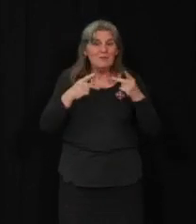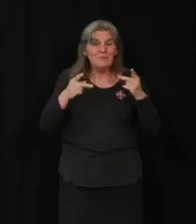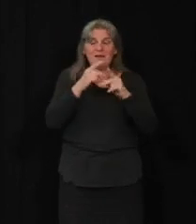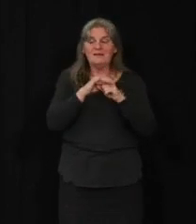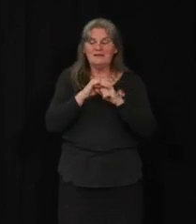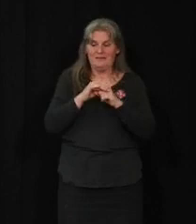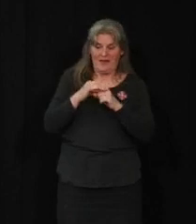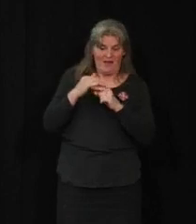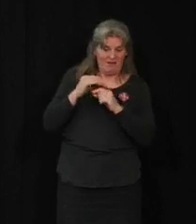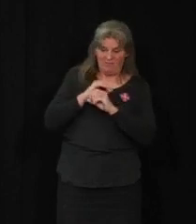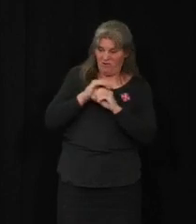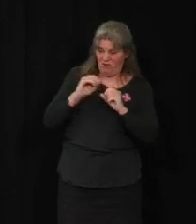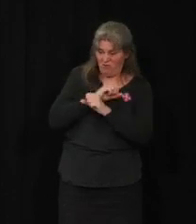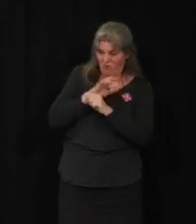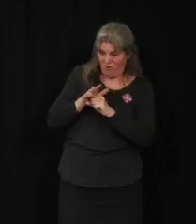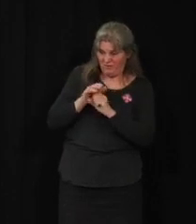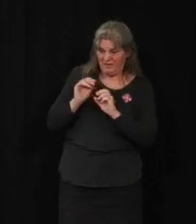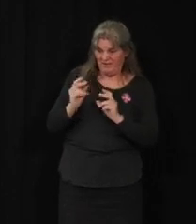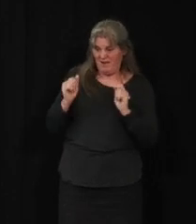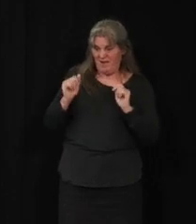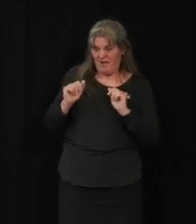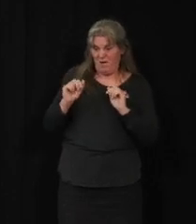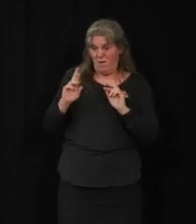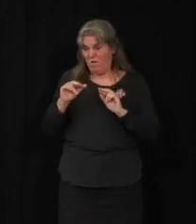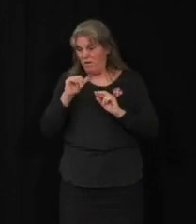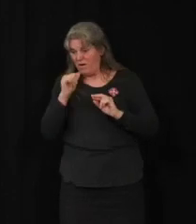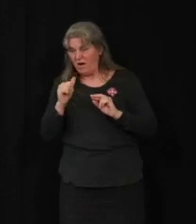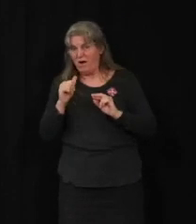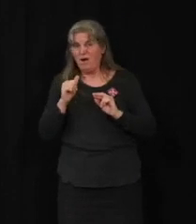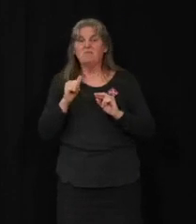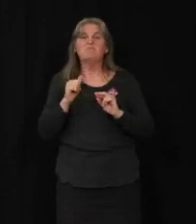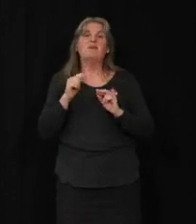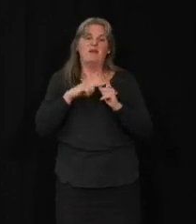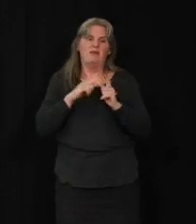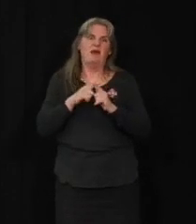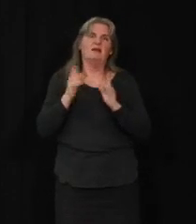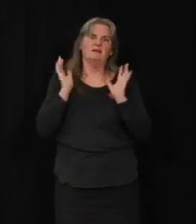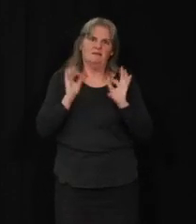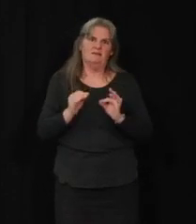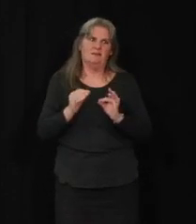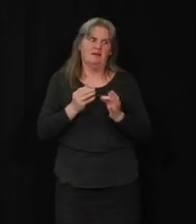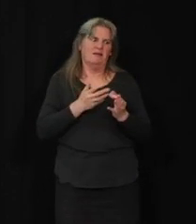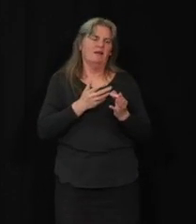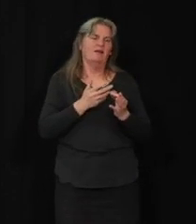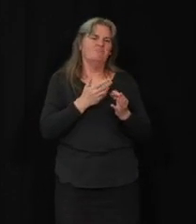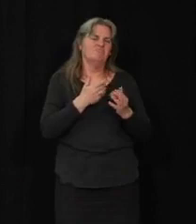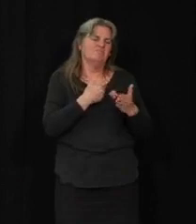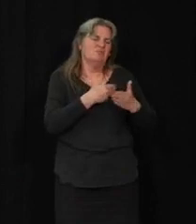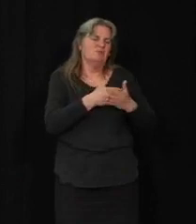going to determine how quickly we are going to be able to see our brothers and sisters, which